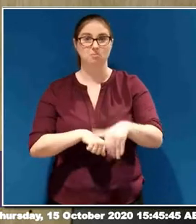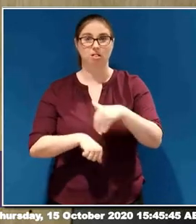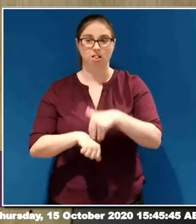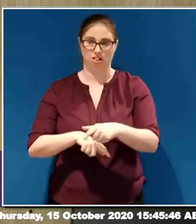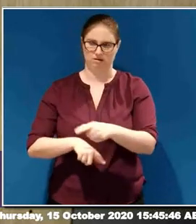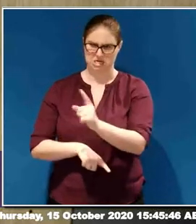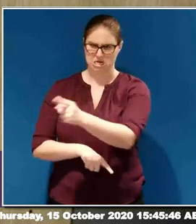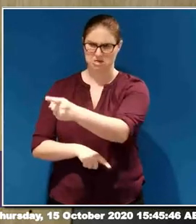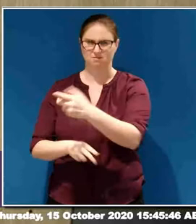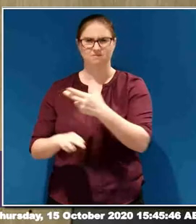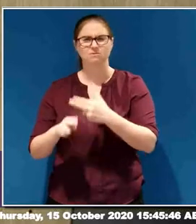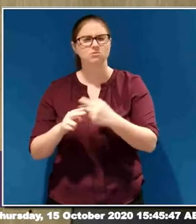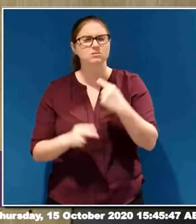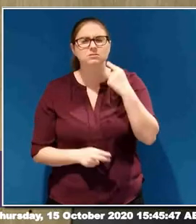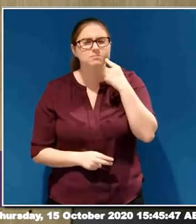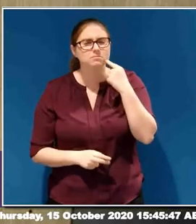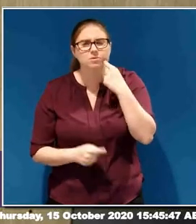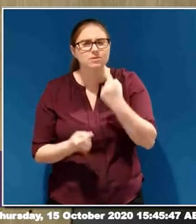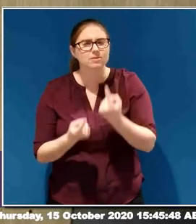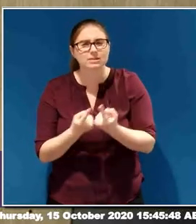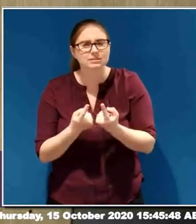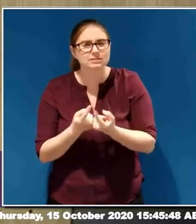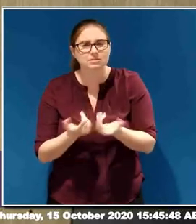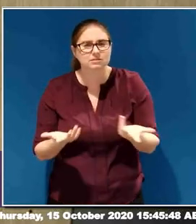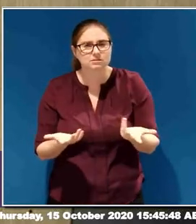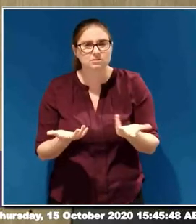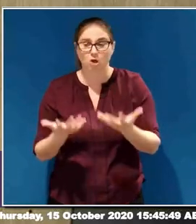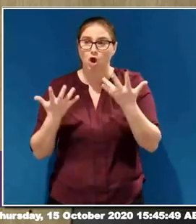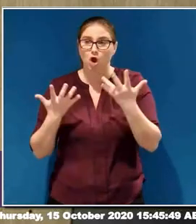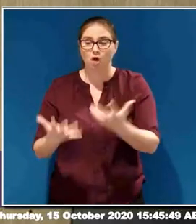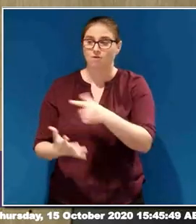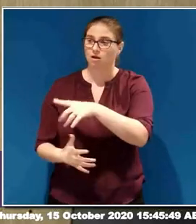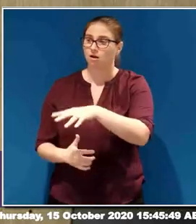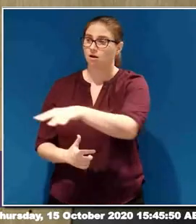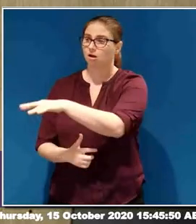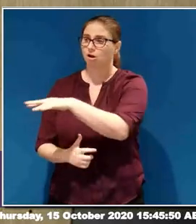they aren't yet able to really control.